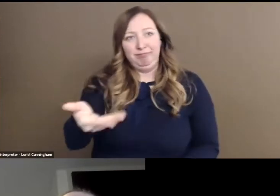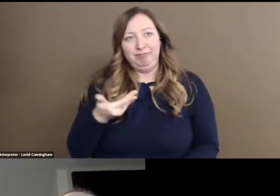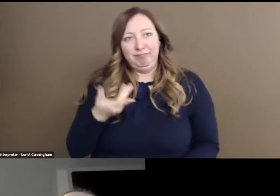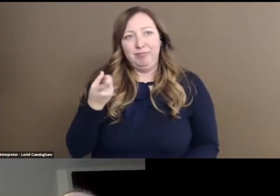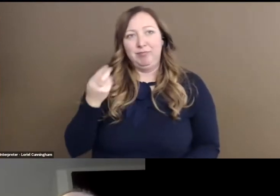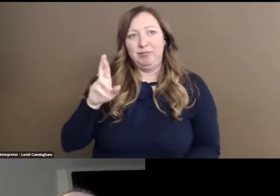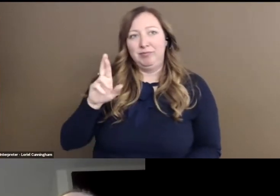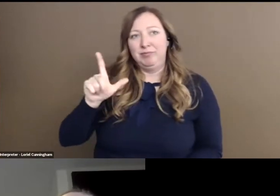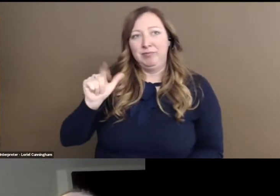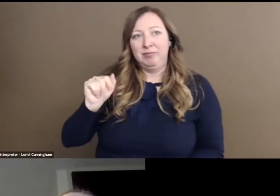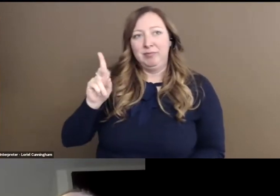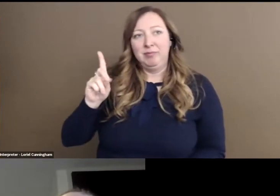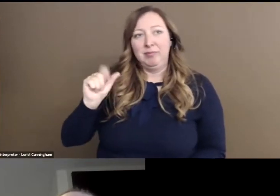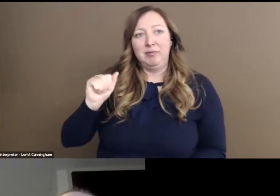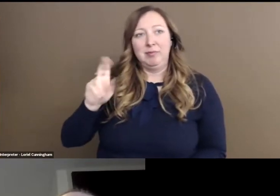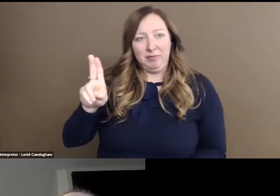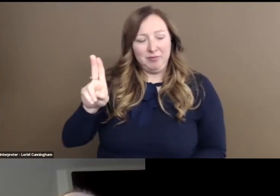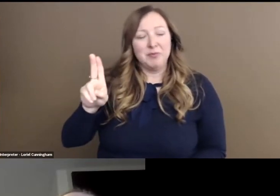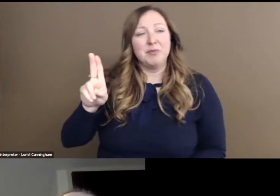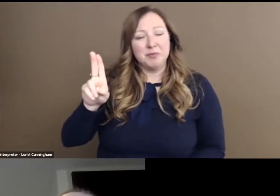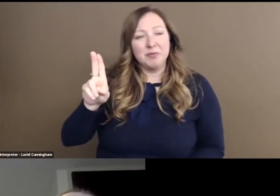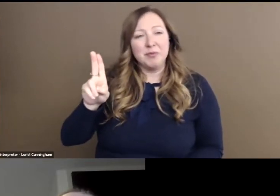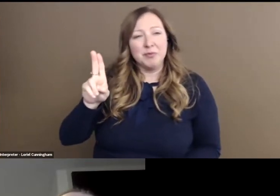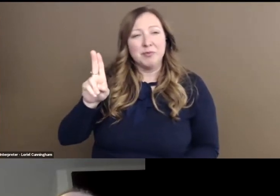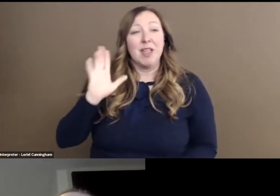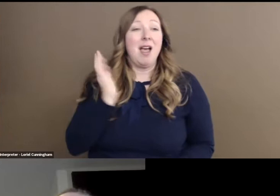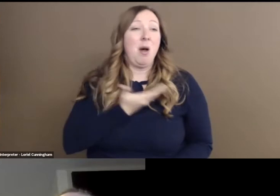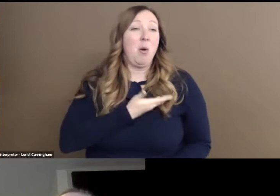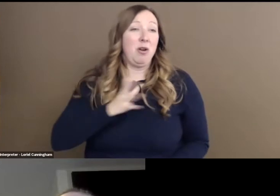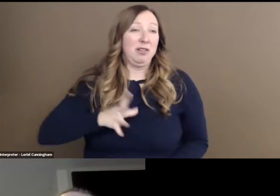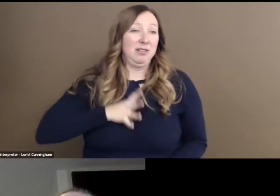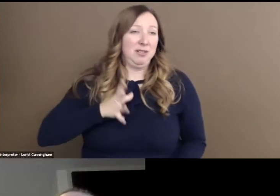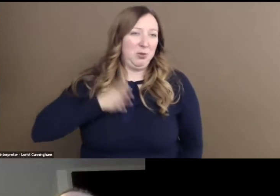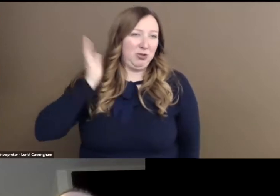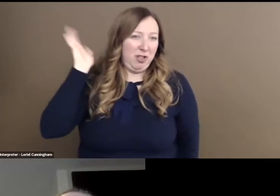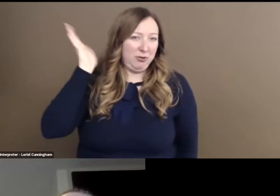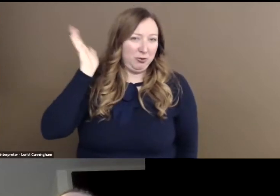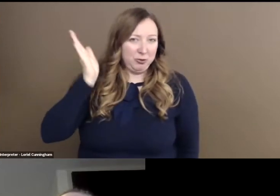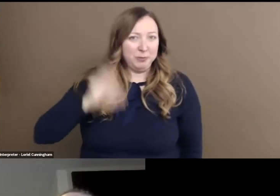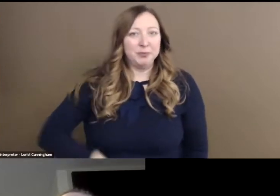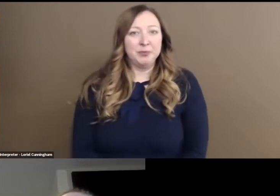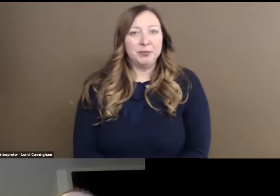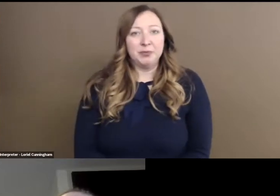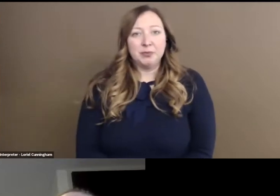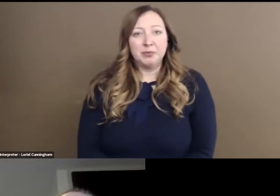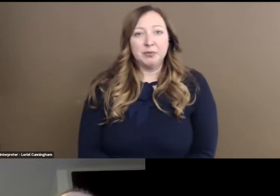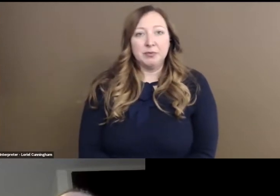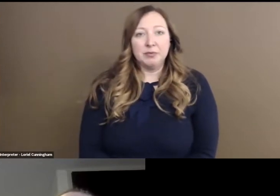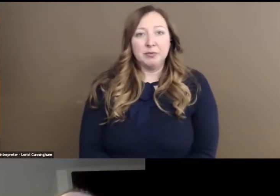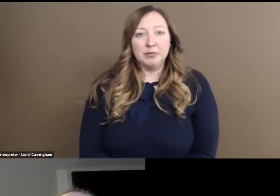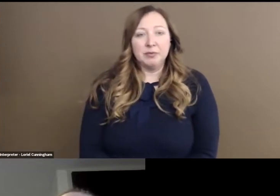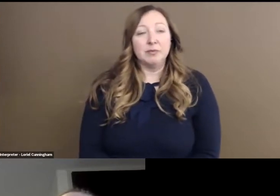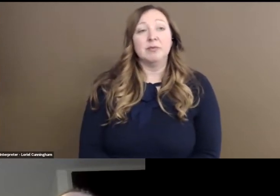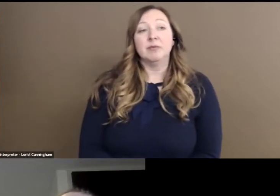accept our invitation as our distinguished lecturer